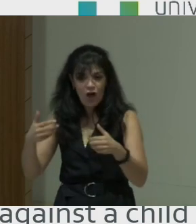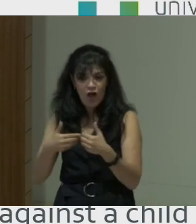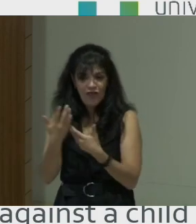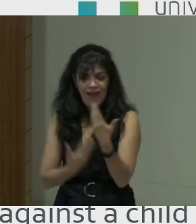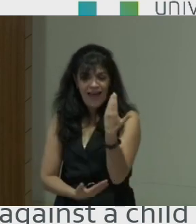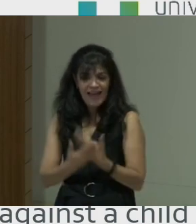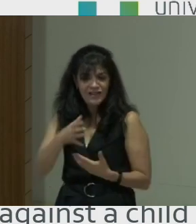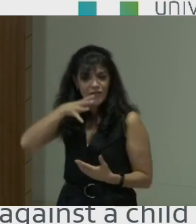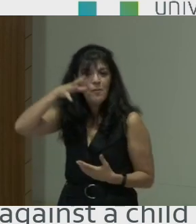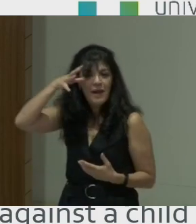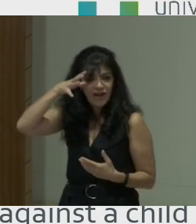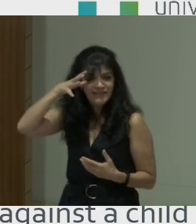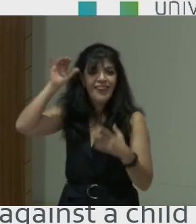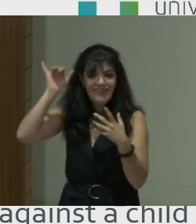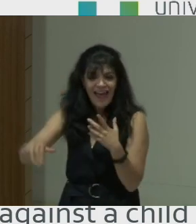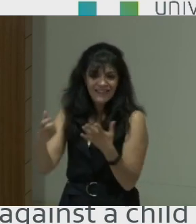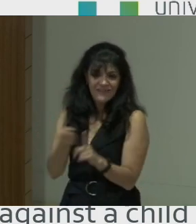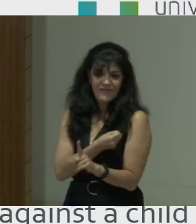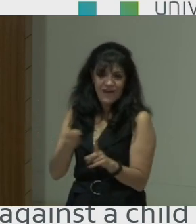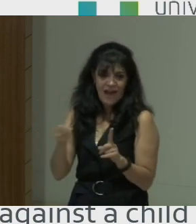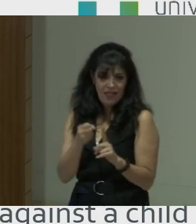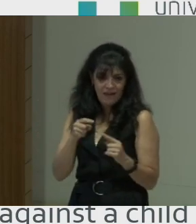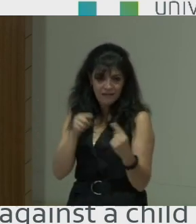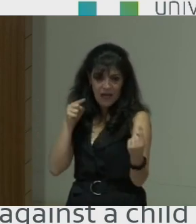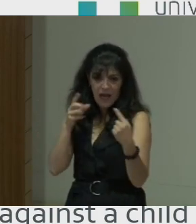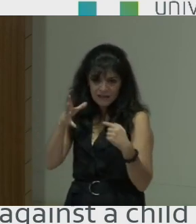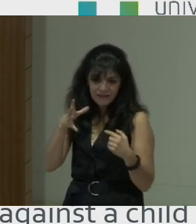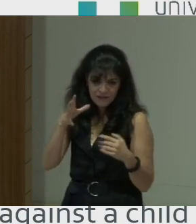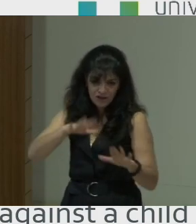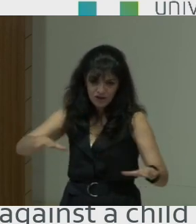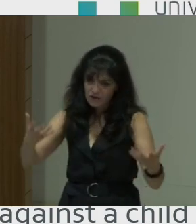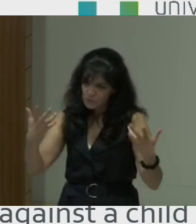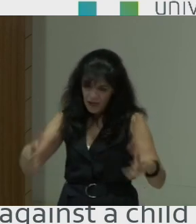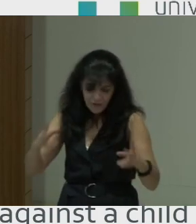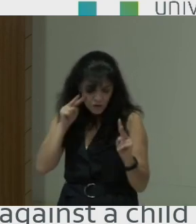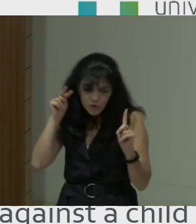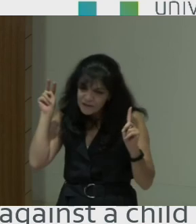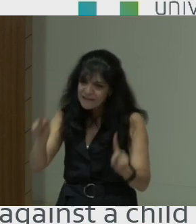violence against children that we have to look off and the children that survive these